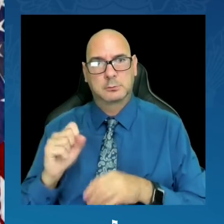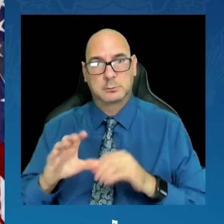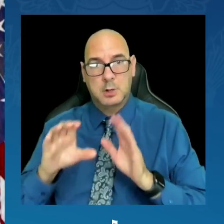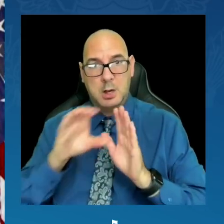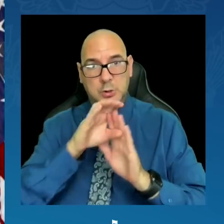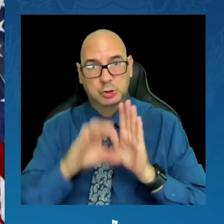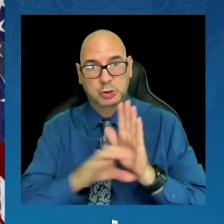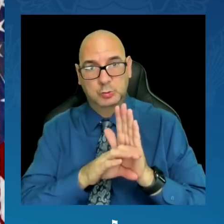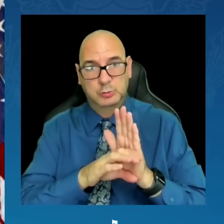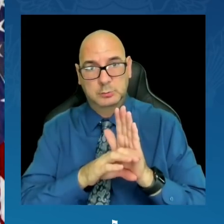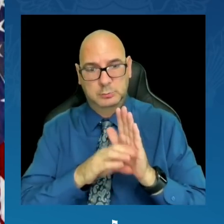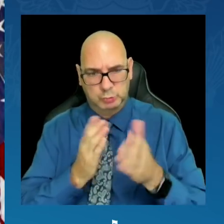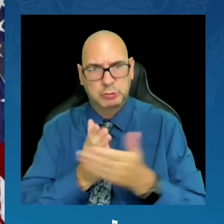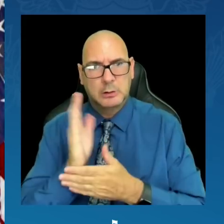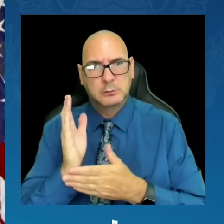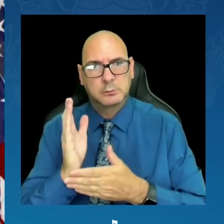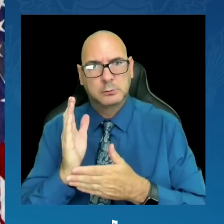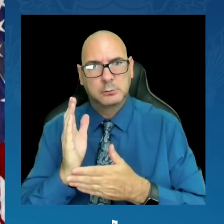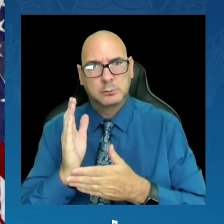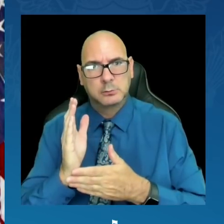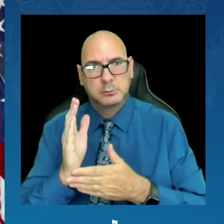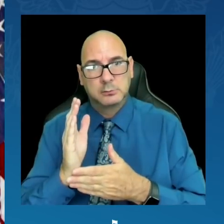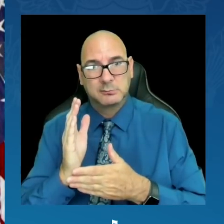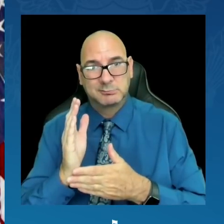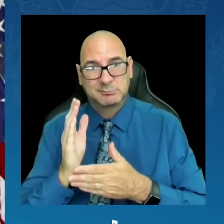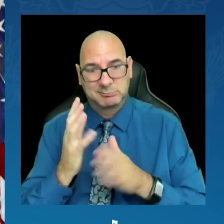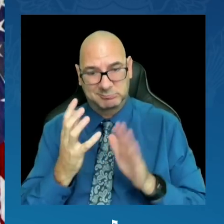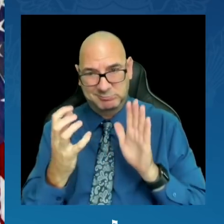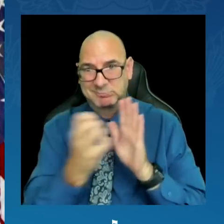has been taken from the people of America.